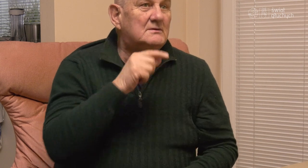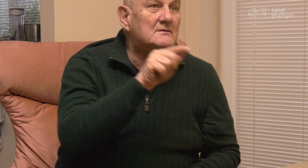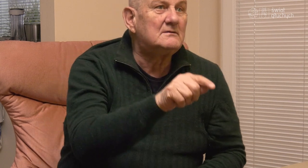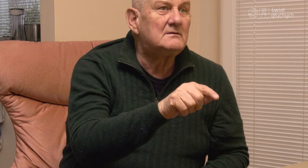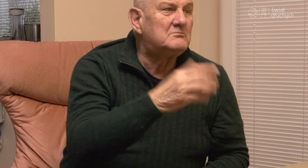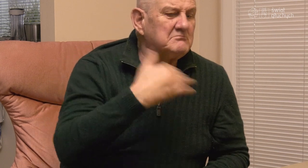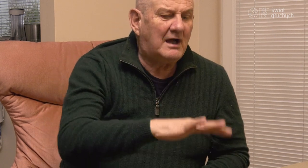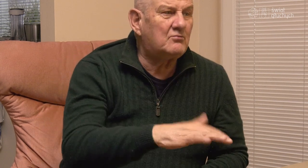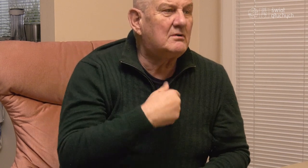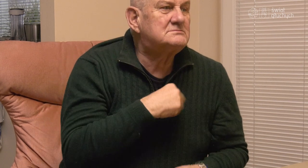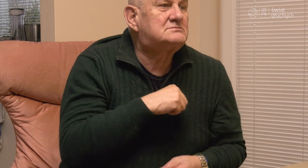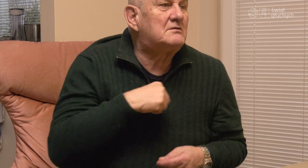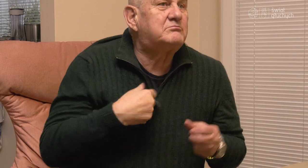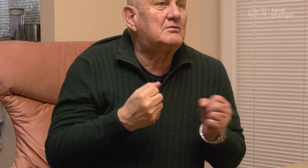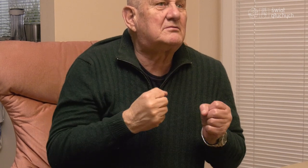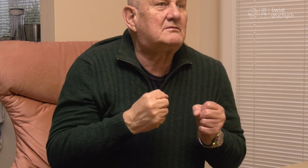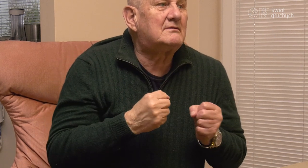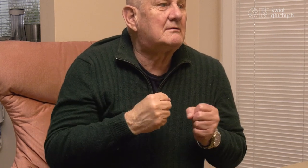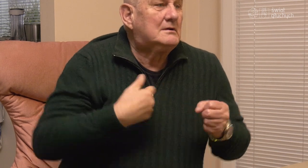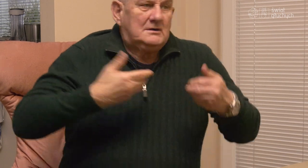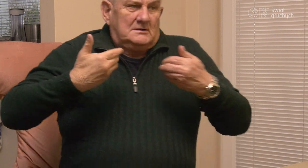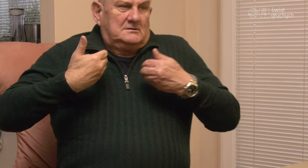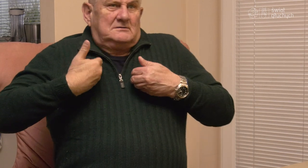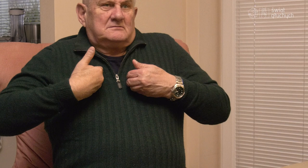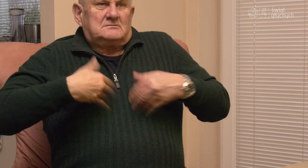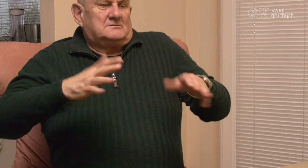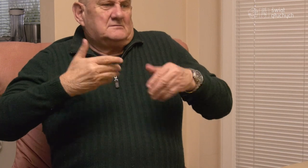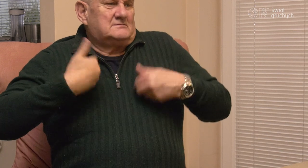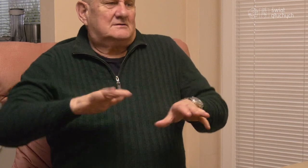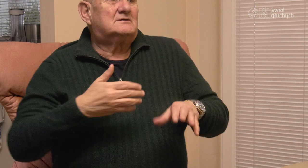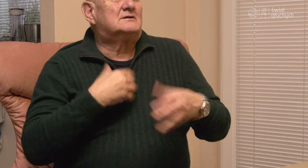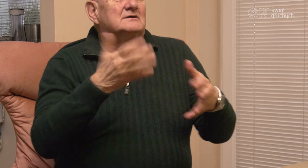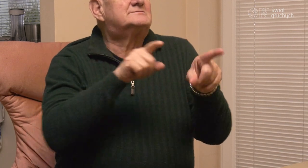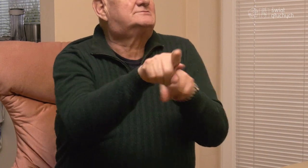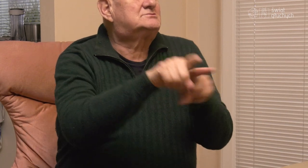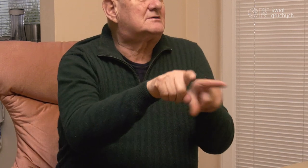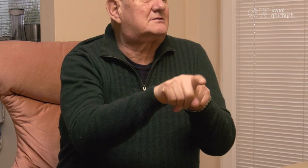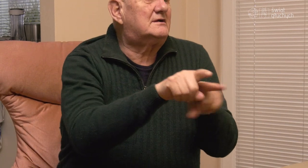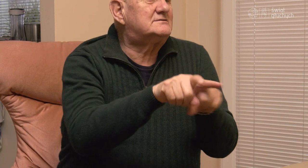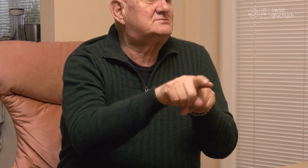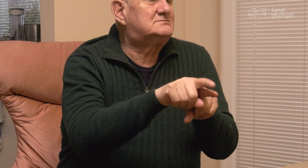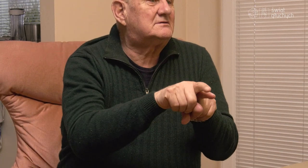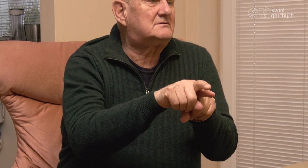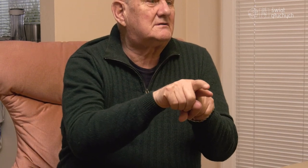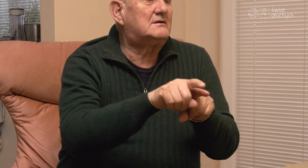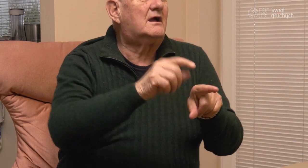I was small, so at first I was scared and didn't want to go there. I wanted to go with my sister.